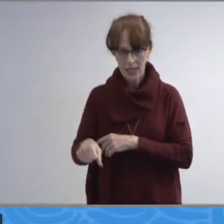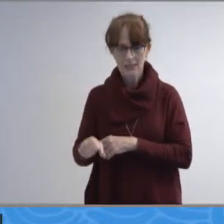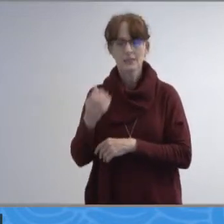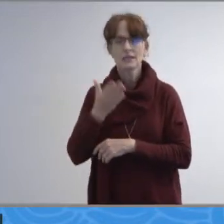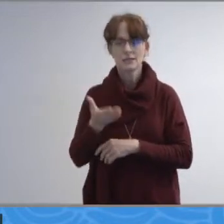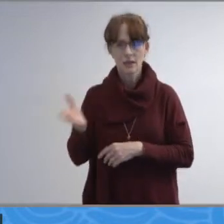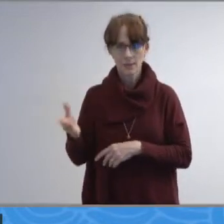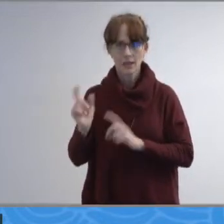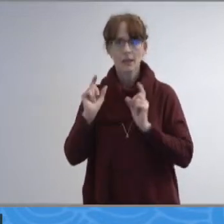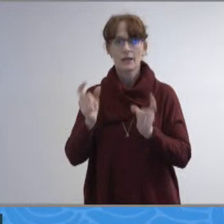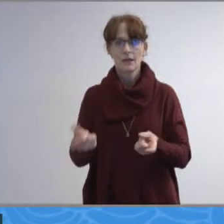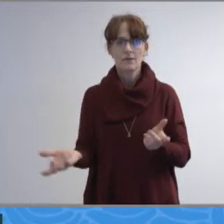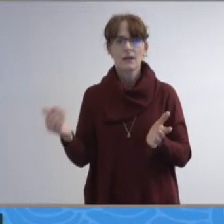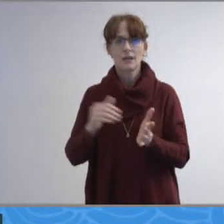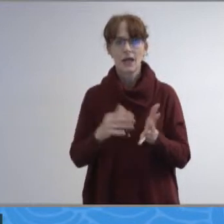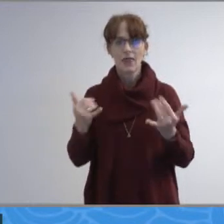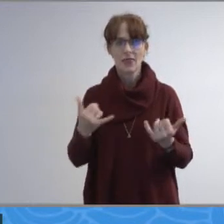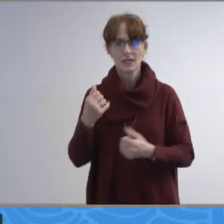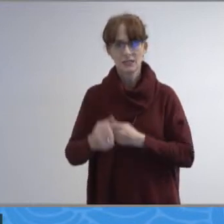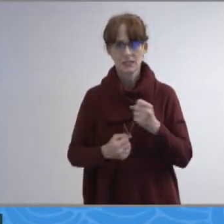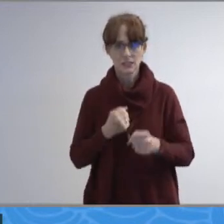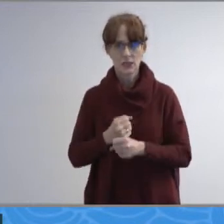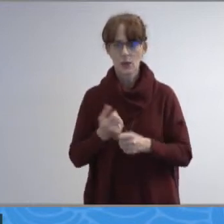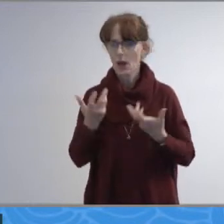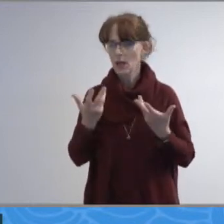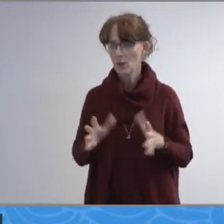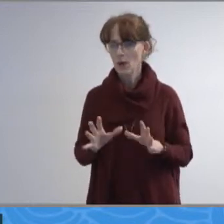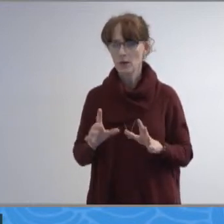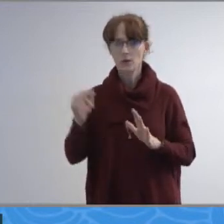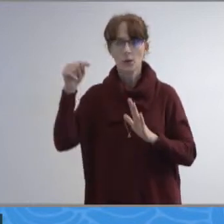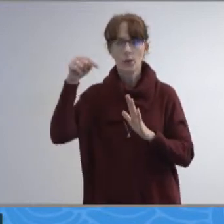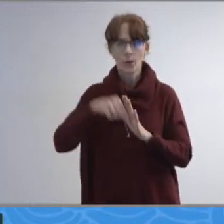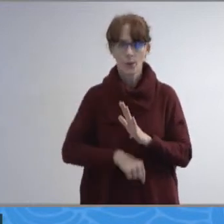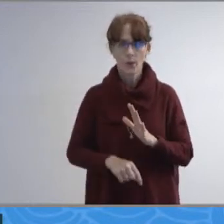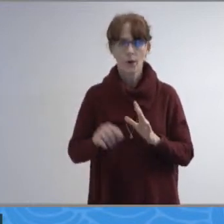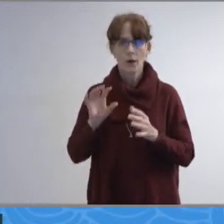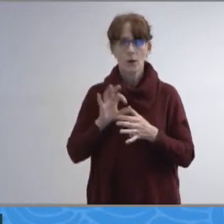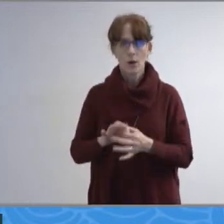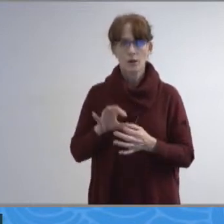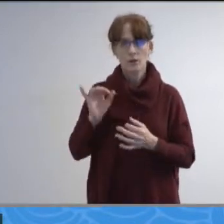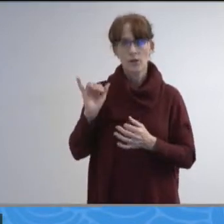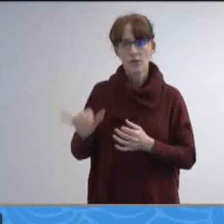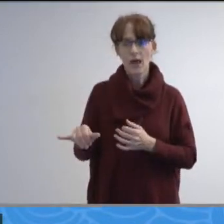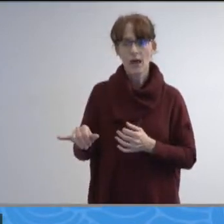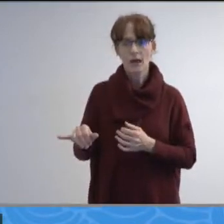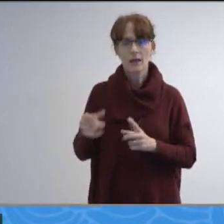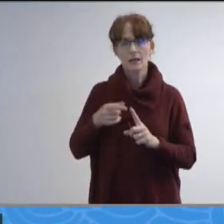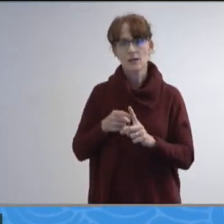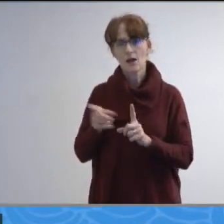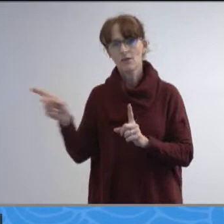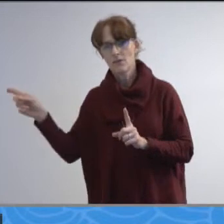that will be administered again this year. I don't want you to go too far into depth on that because that's a little bit off topic for the evening.